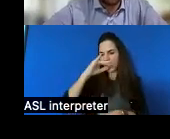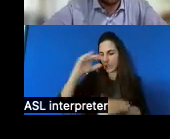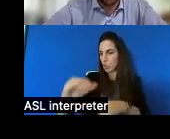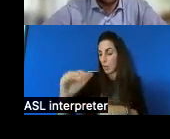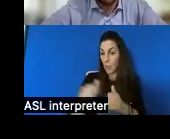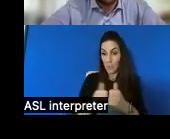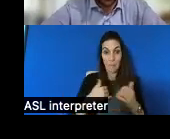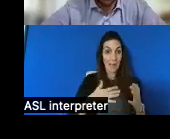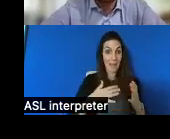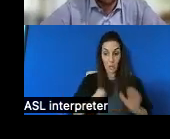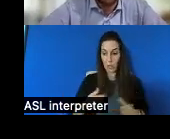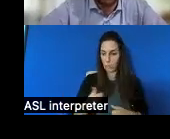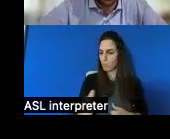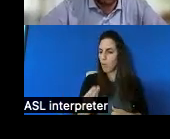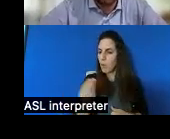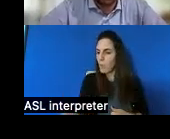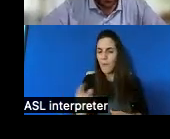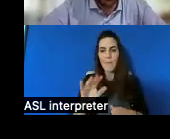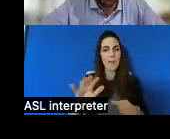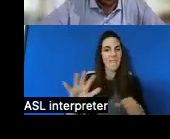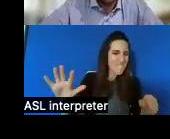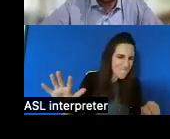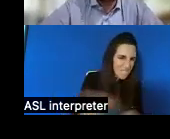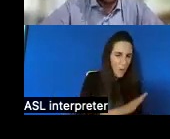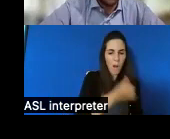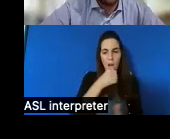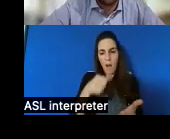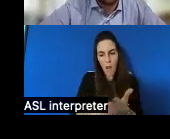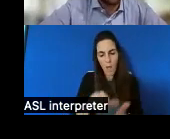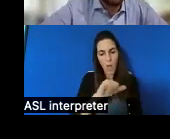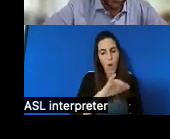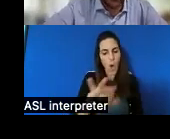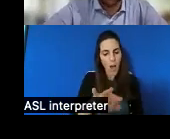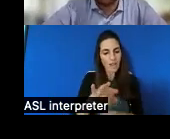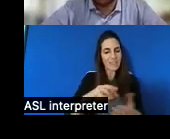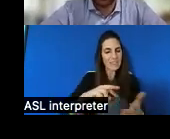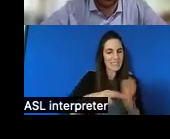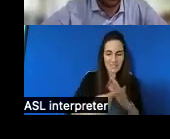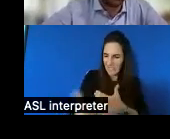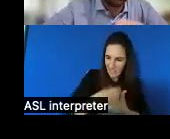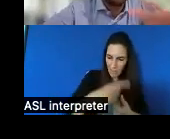I provide them a comprehensive letter of intent that is everything from medical to personal to